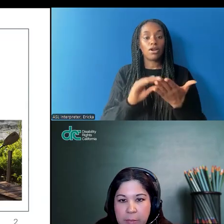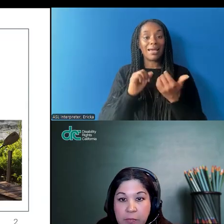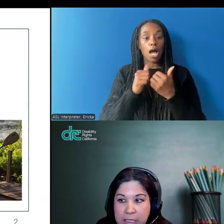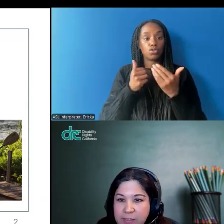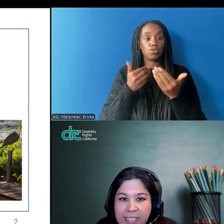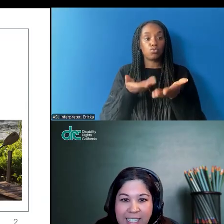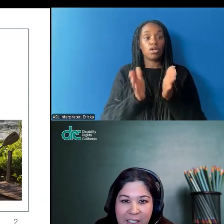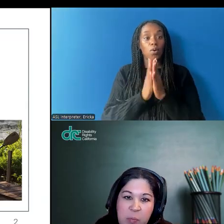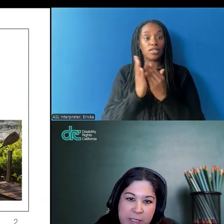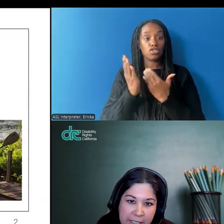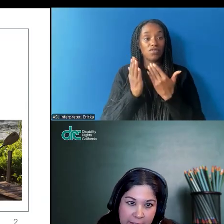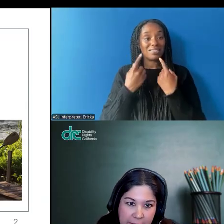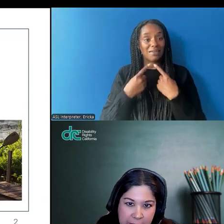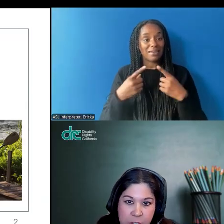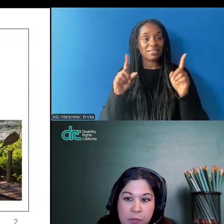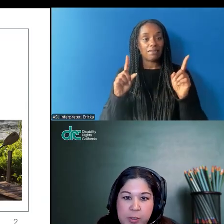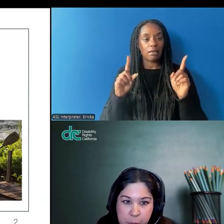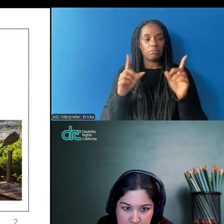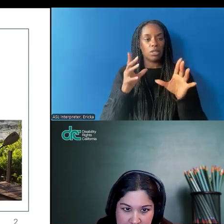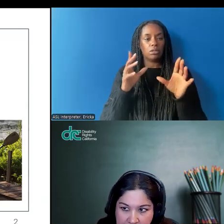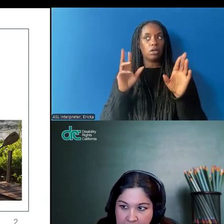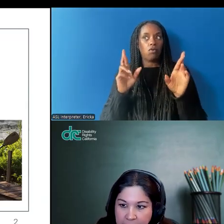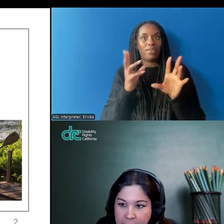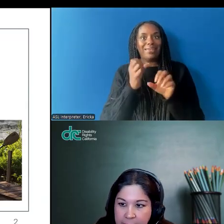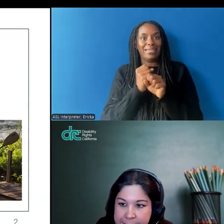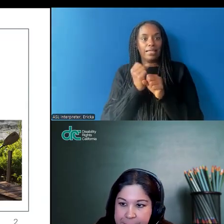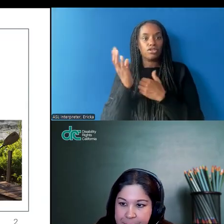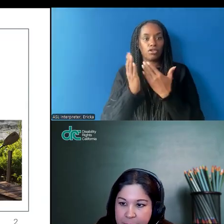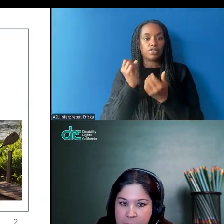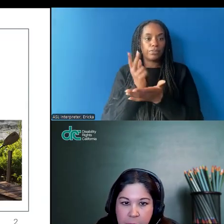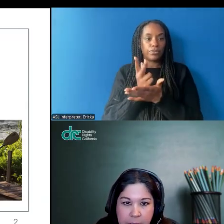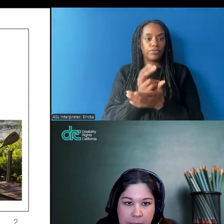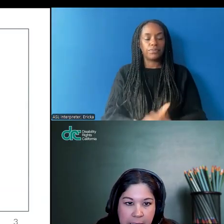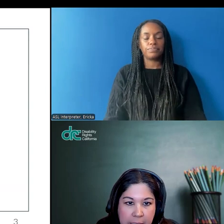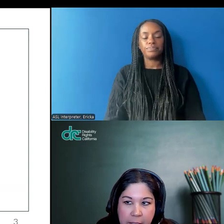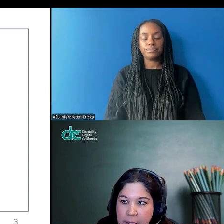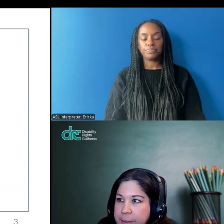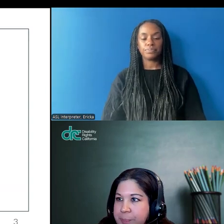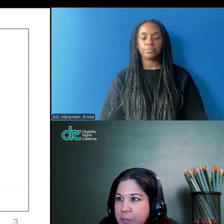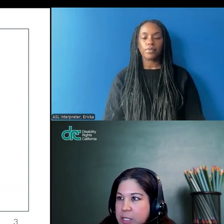Effectively and hopefully getting the service approved. So with that,